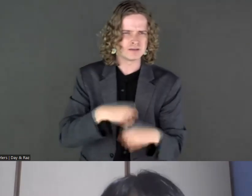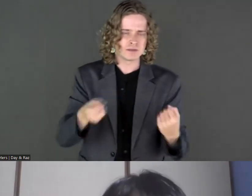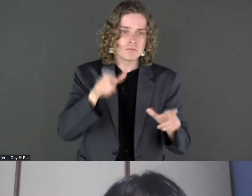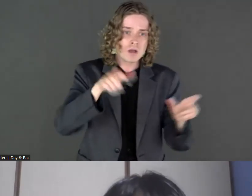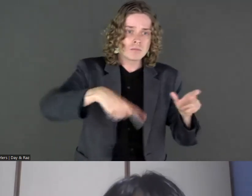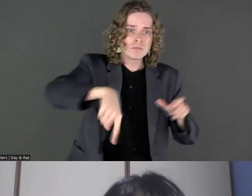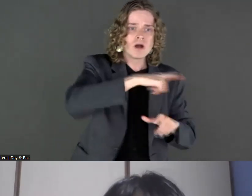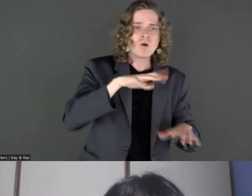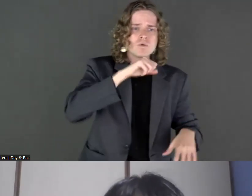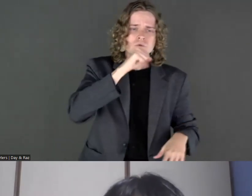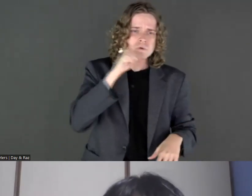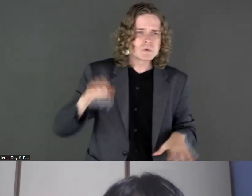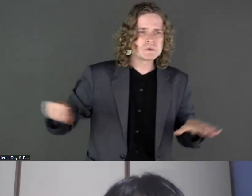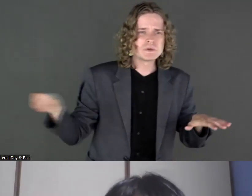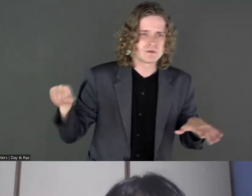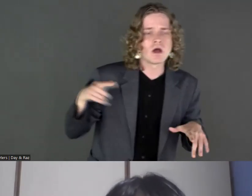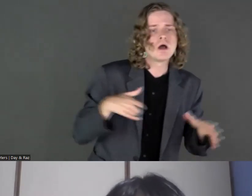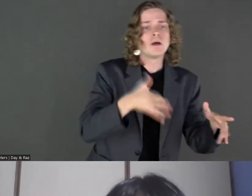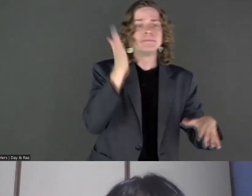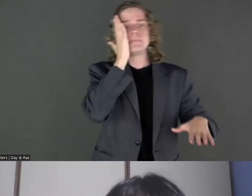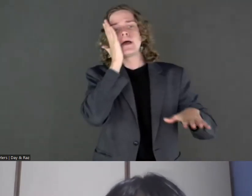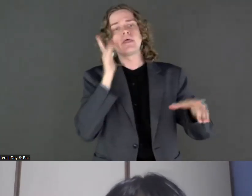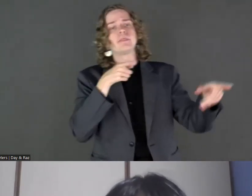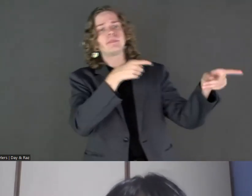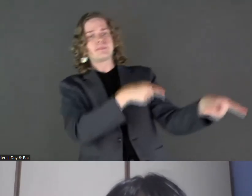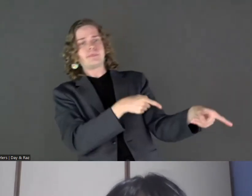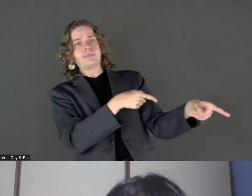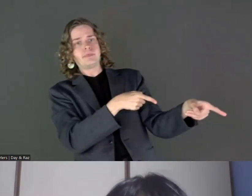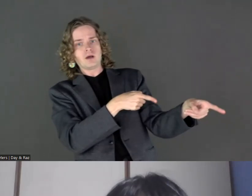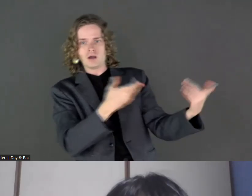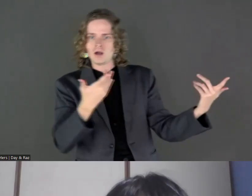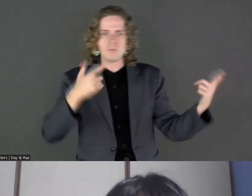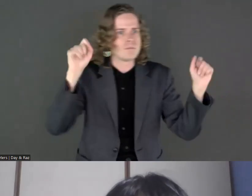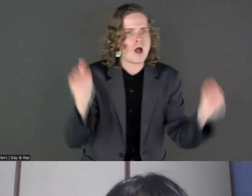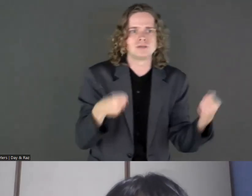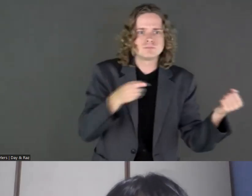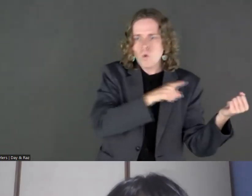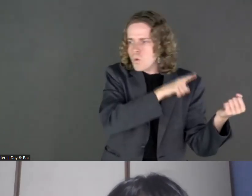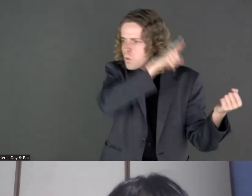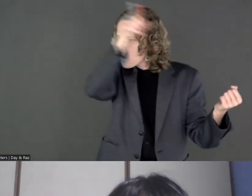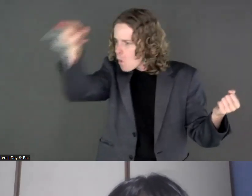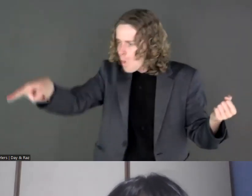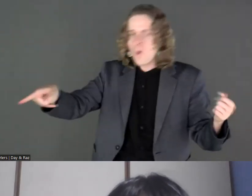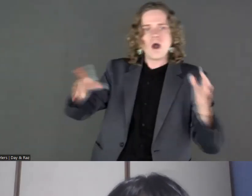So the information about if humanitarian assistance has to be an of the necessary level.